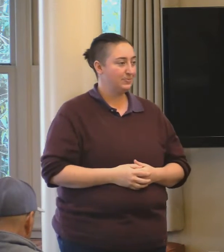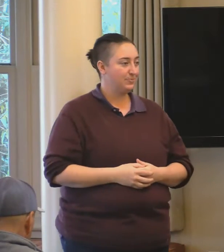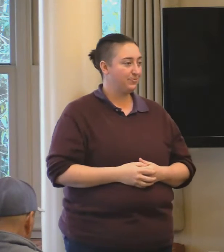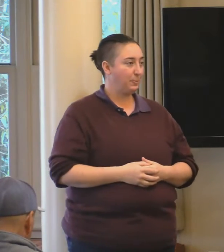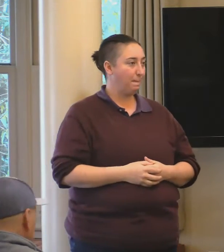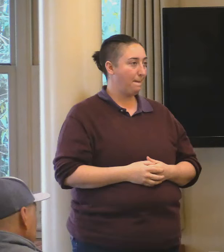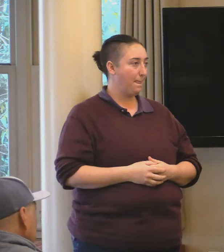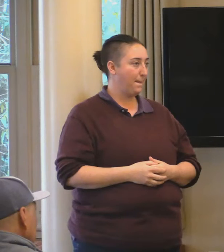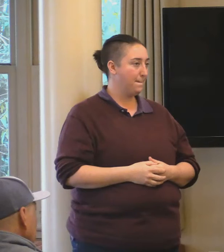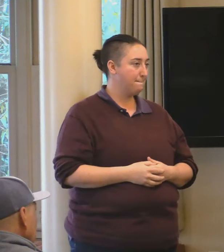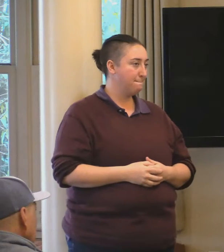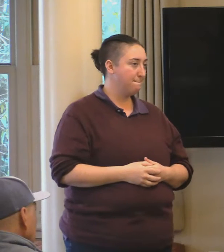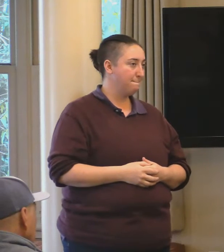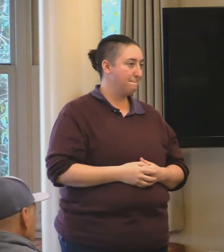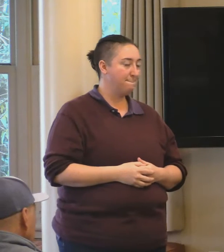and during his work.